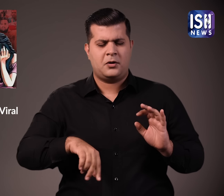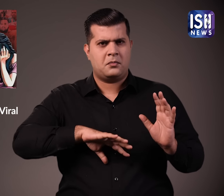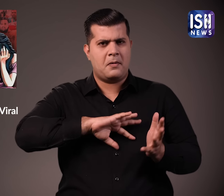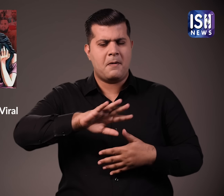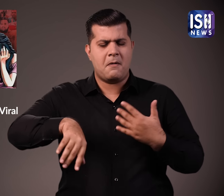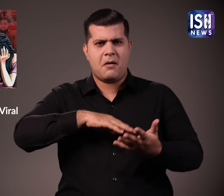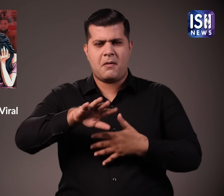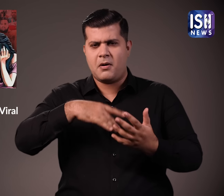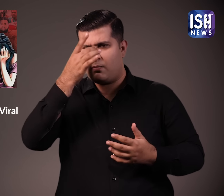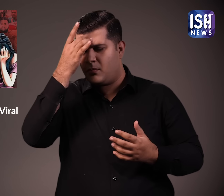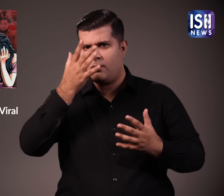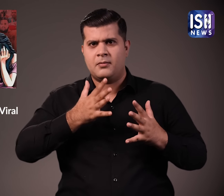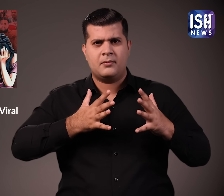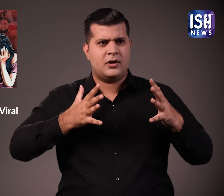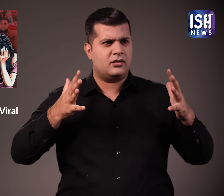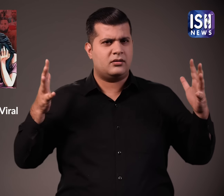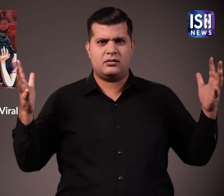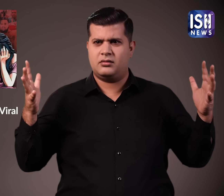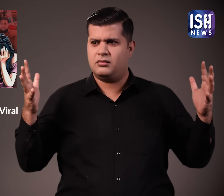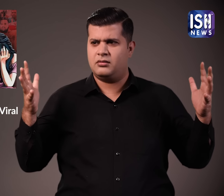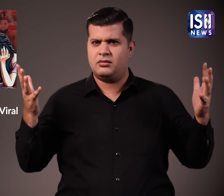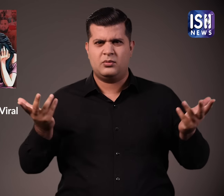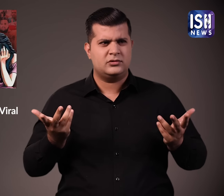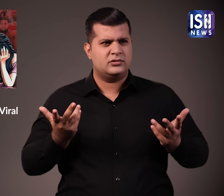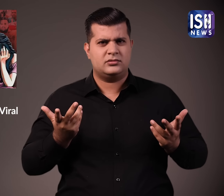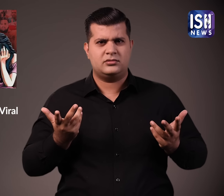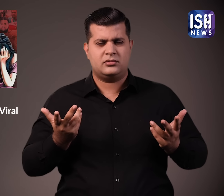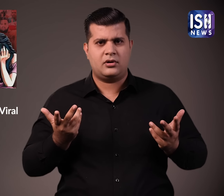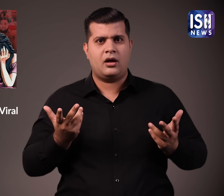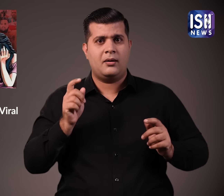But now a huge controversy has arisen.